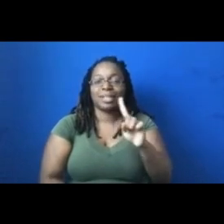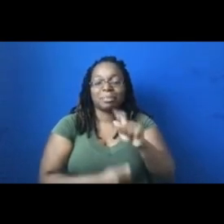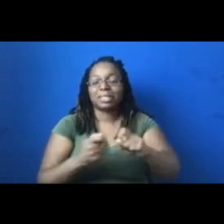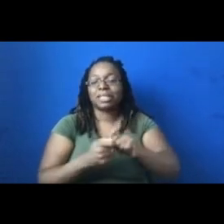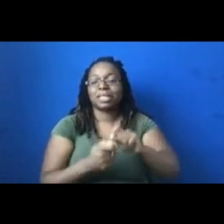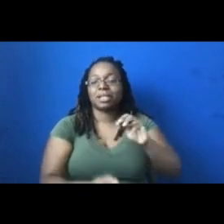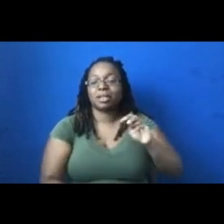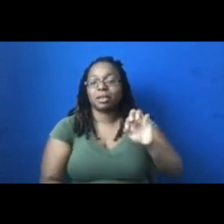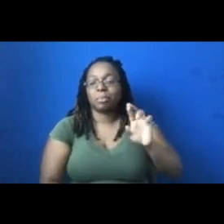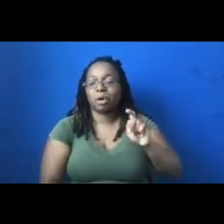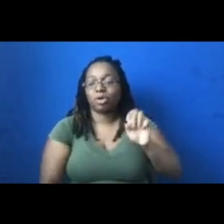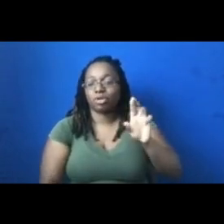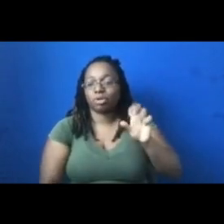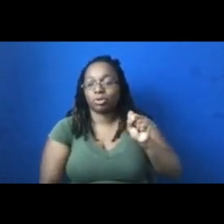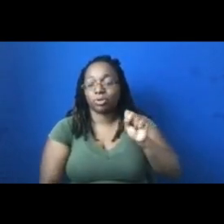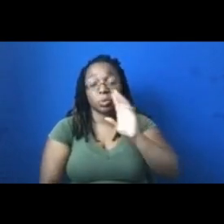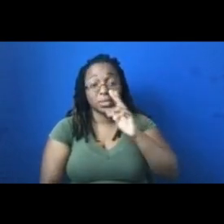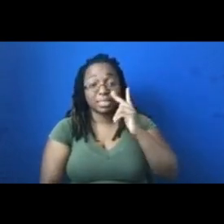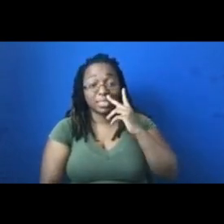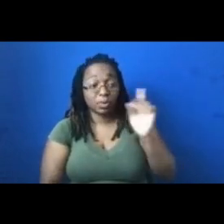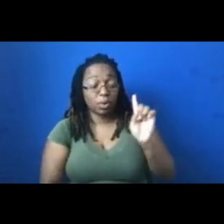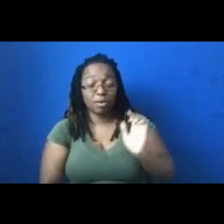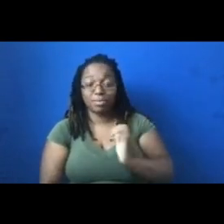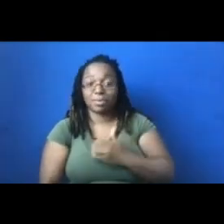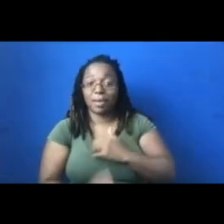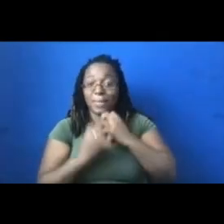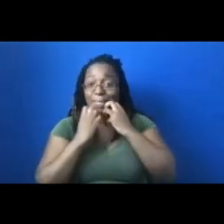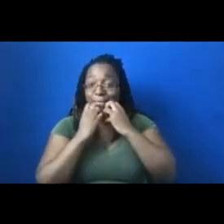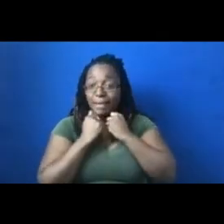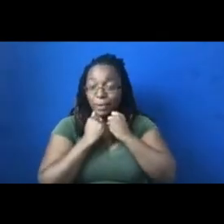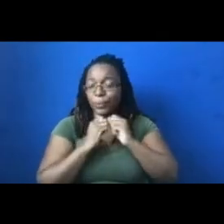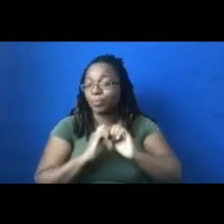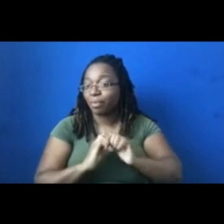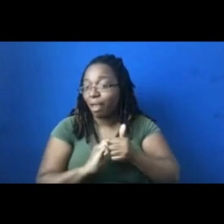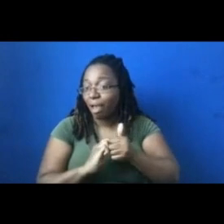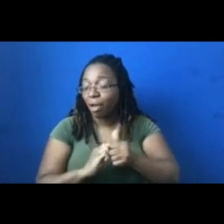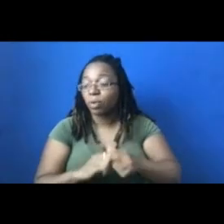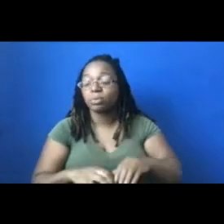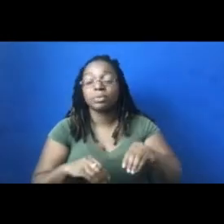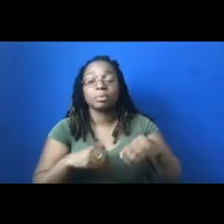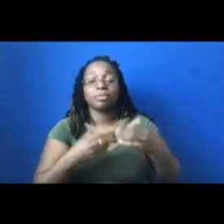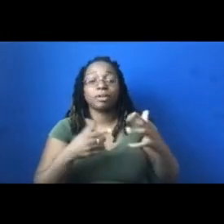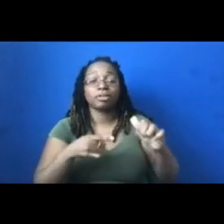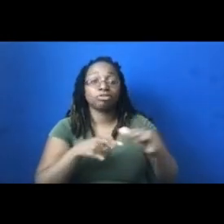partnership, through providing training, understanding business